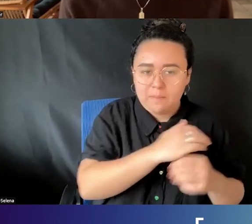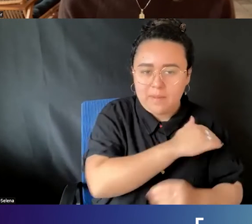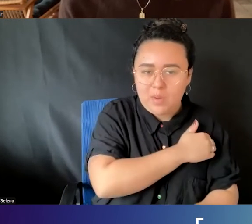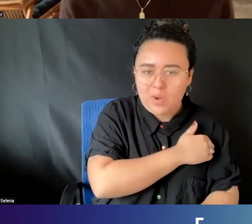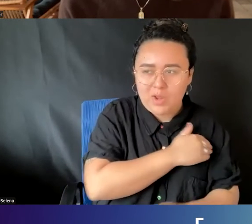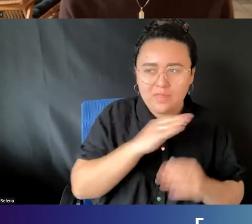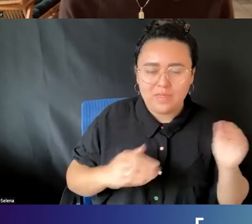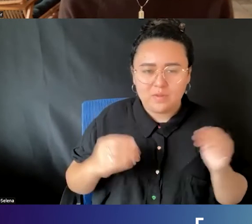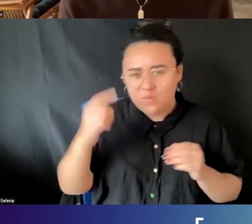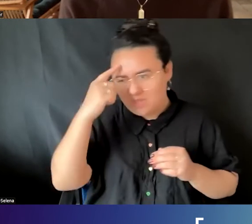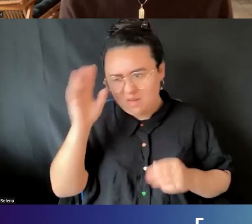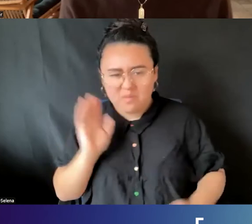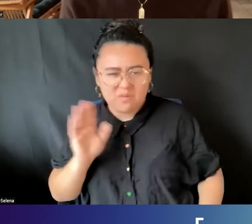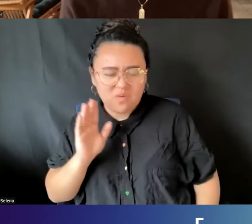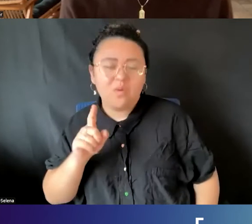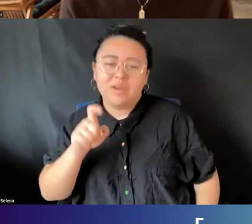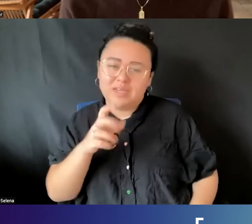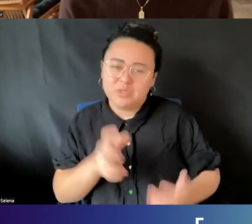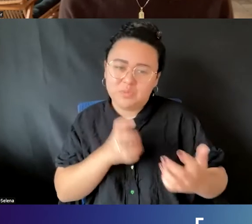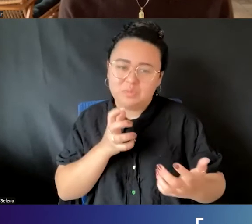So I, I don't want to make it seem like